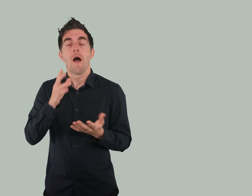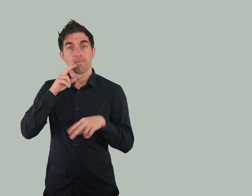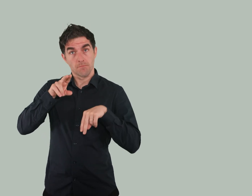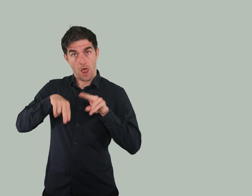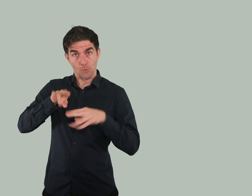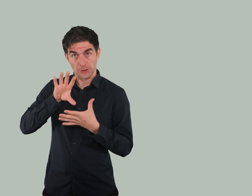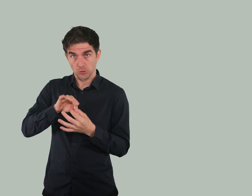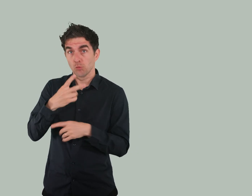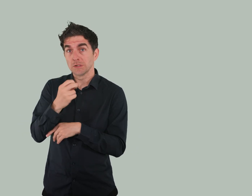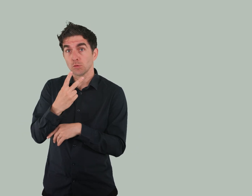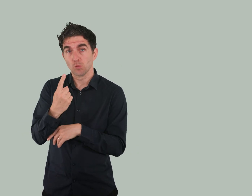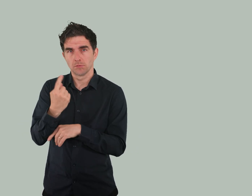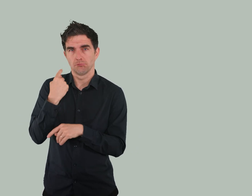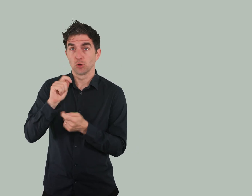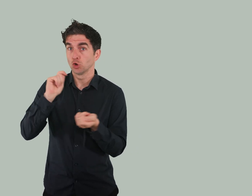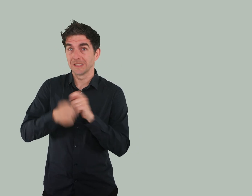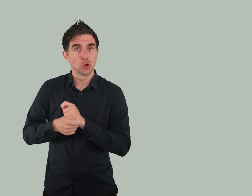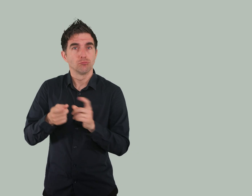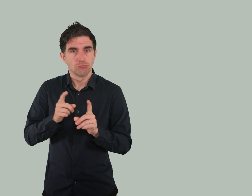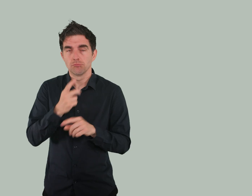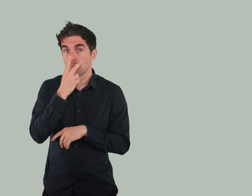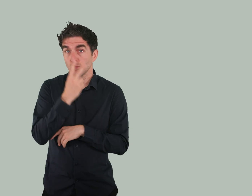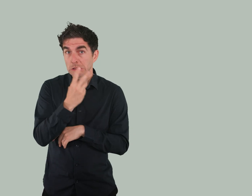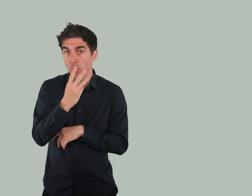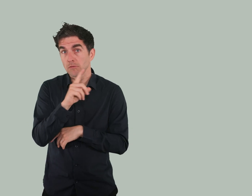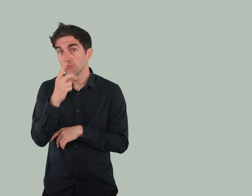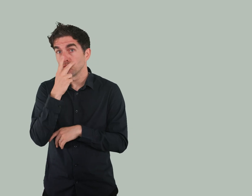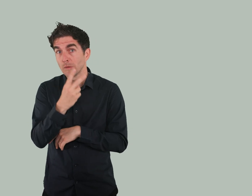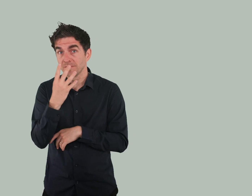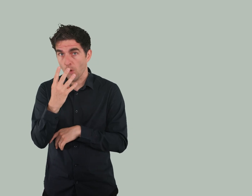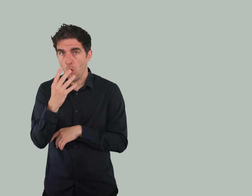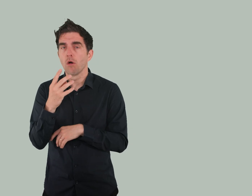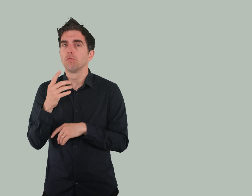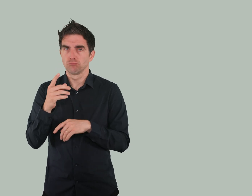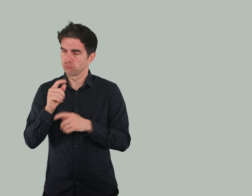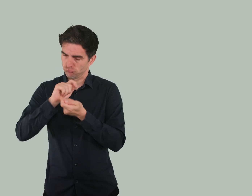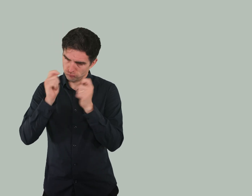An evaluation of the 2021 changes, when 23- to 24-year-olds